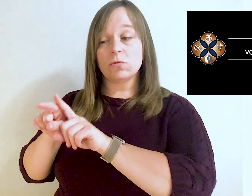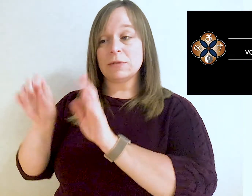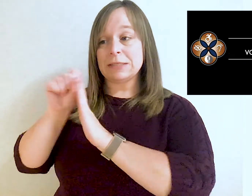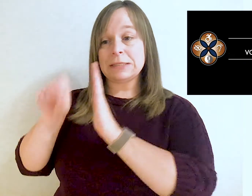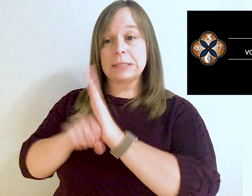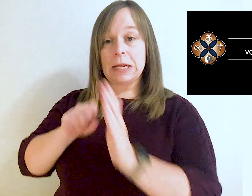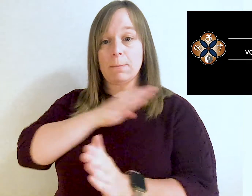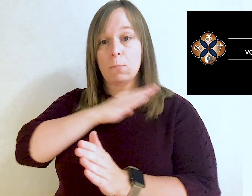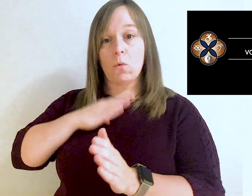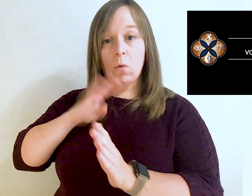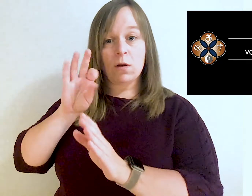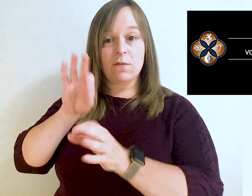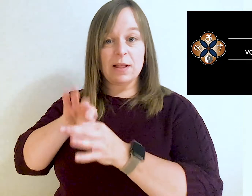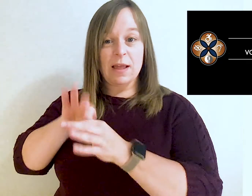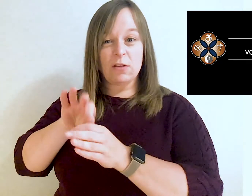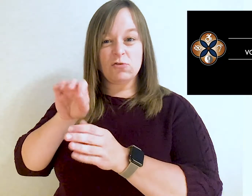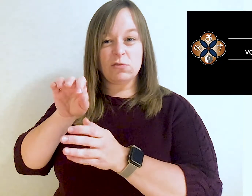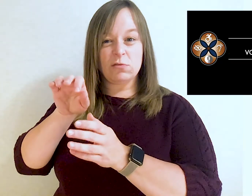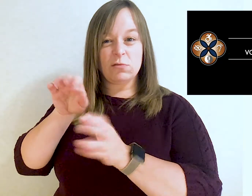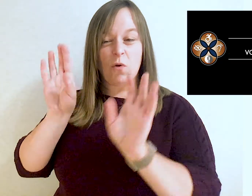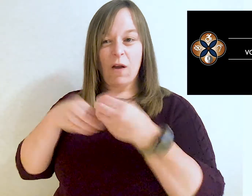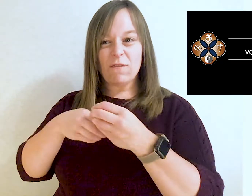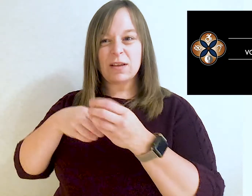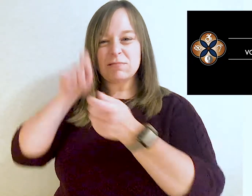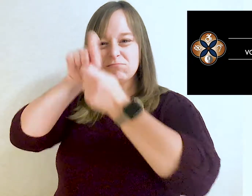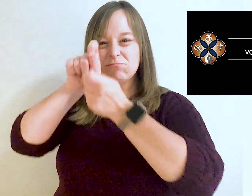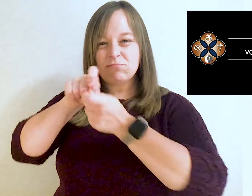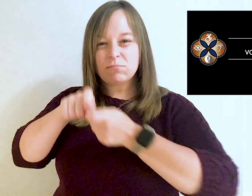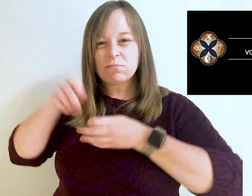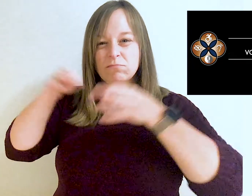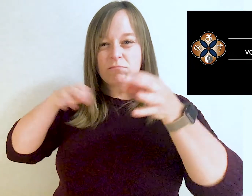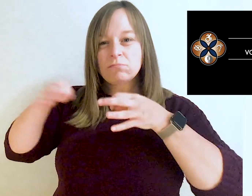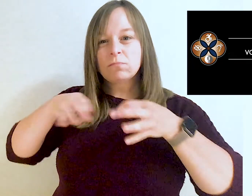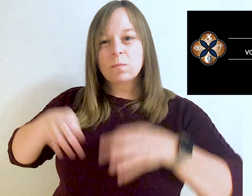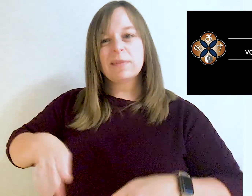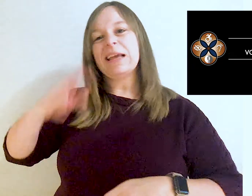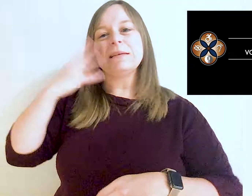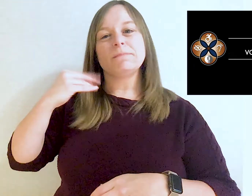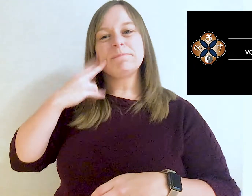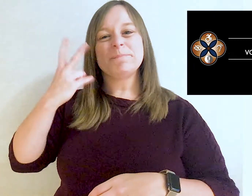the State Board of Elections Office detailing the inaccessibility that they